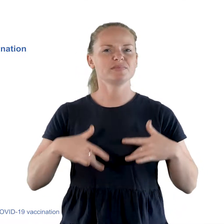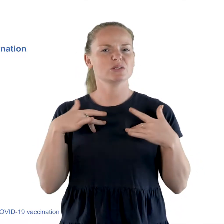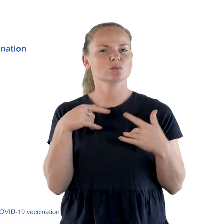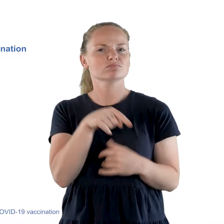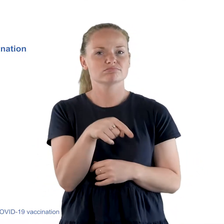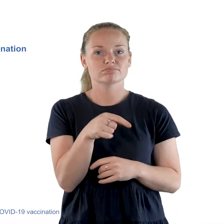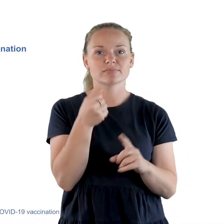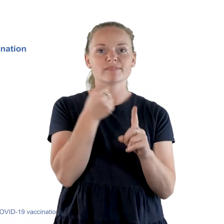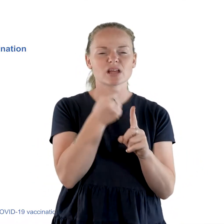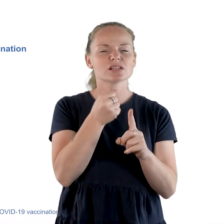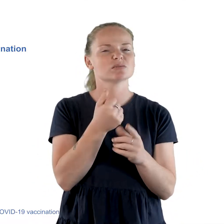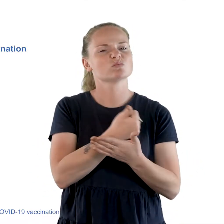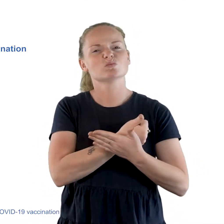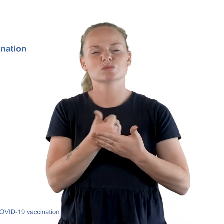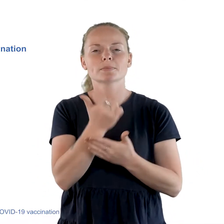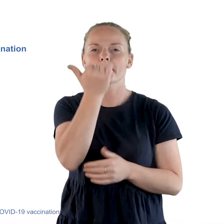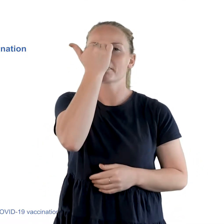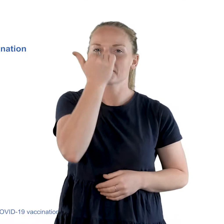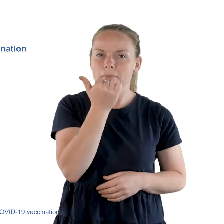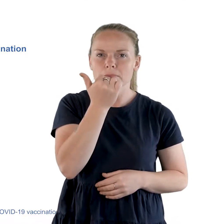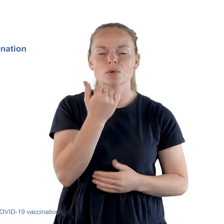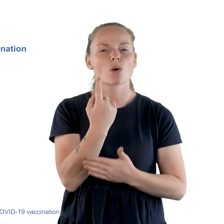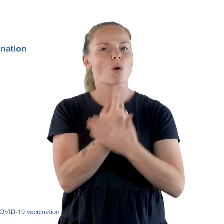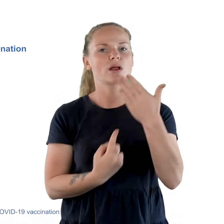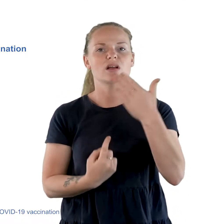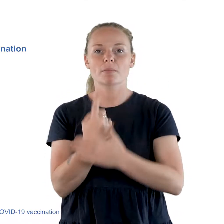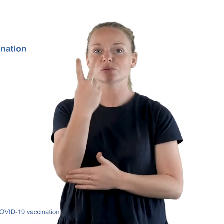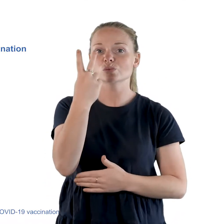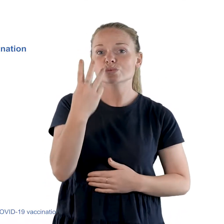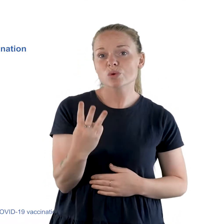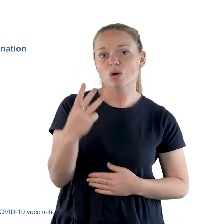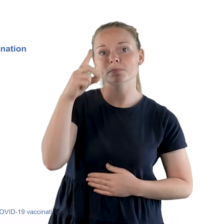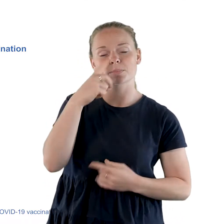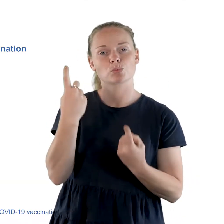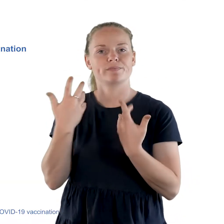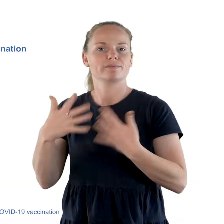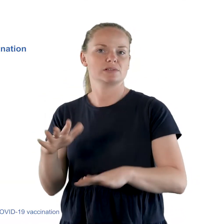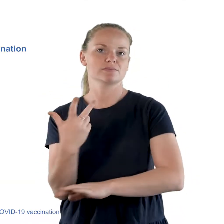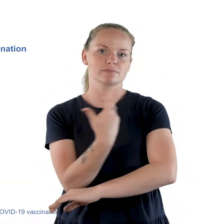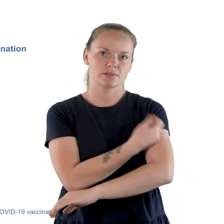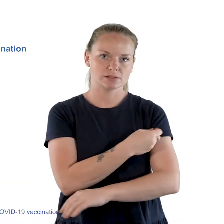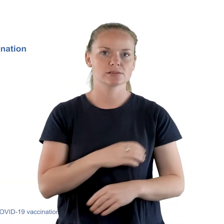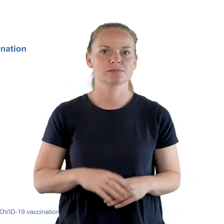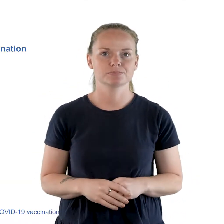These side effects are usually mild. They occur in around two-thirds of people who are vaccinated,